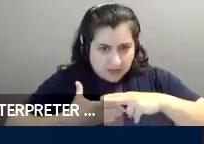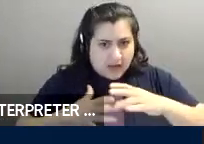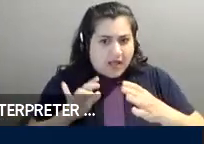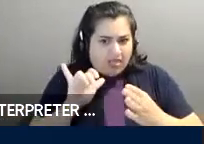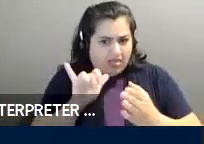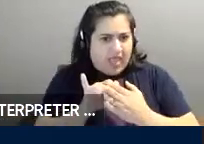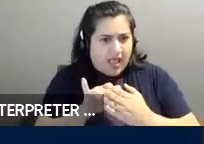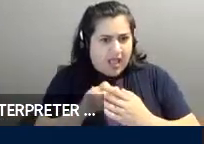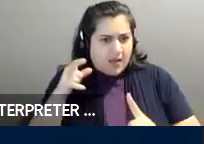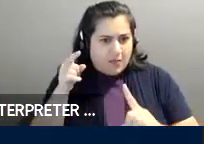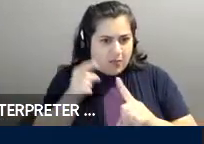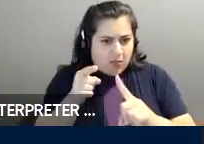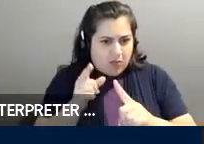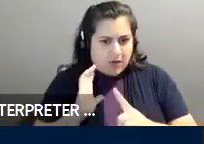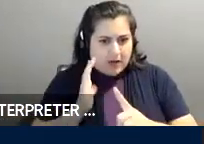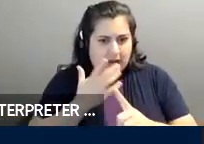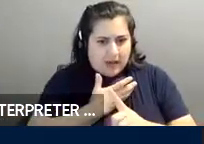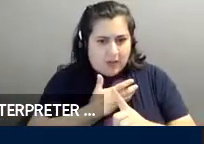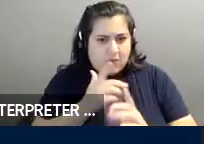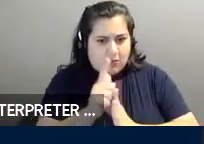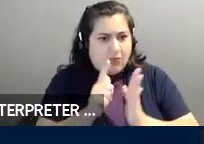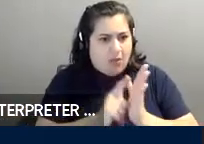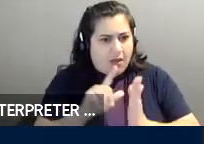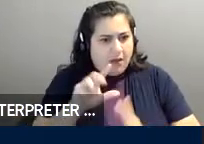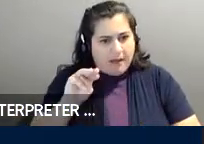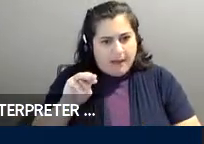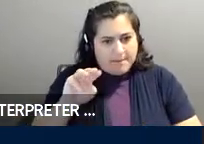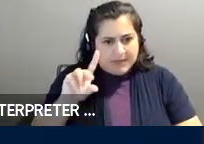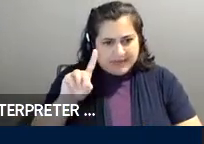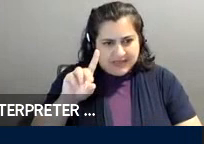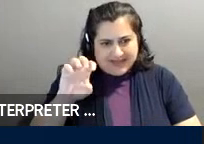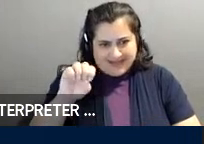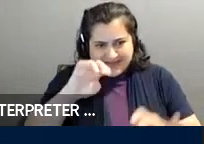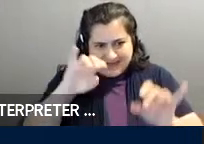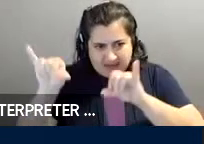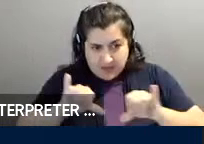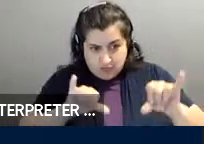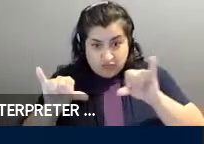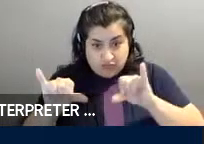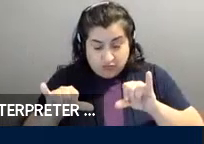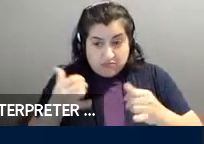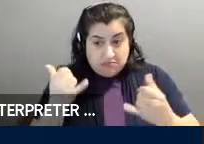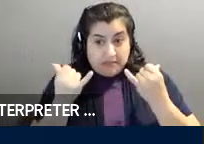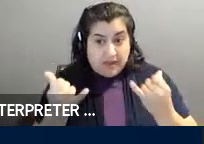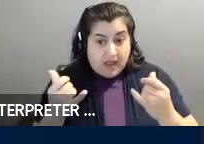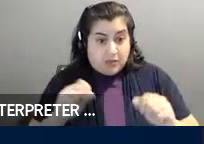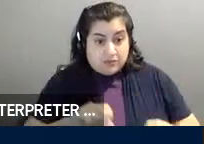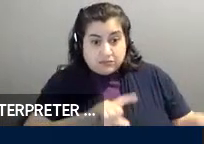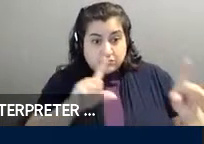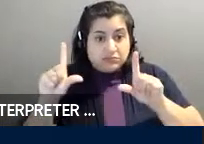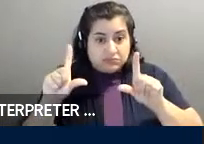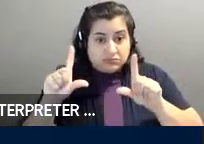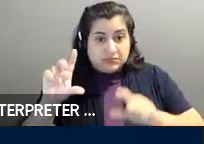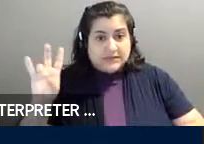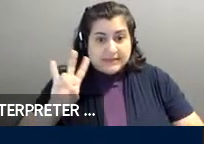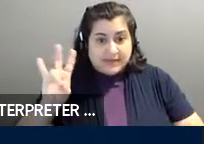Okay, so let's move on and let's move on to slide No. 7, and we're going to talk a little